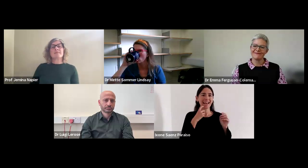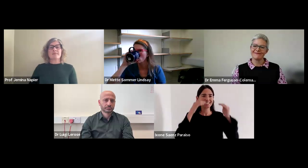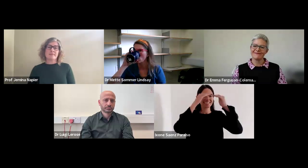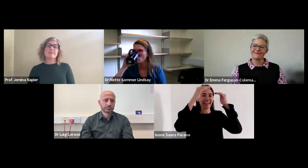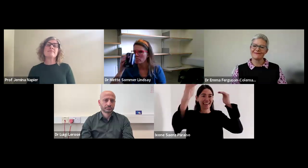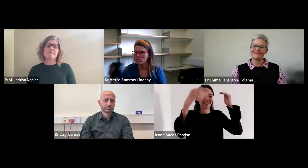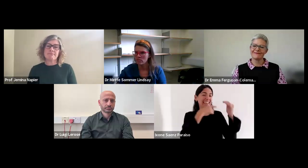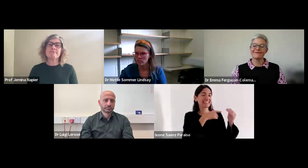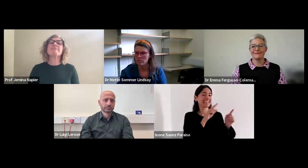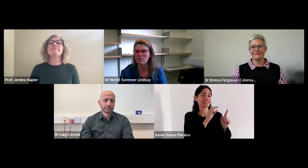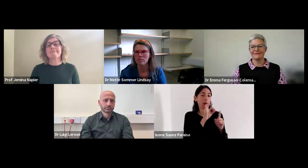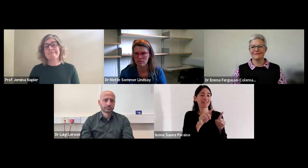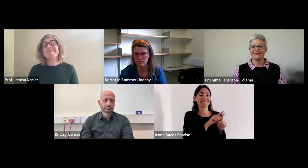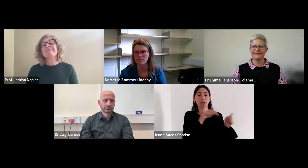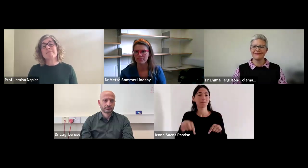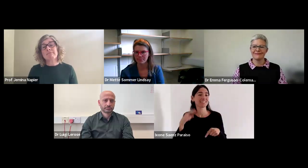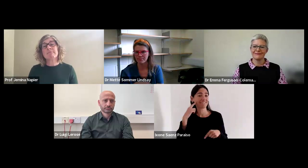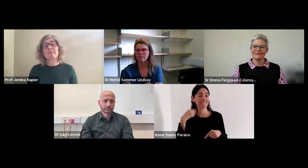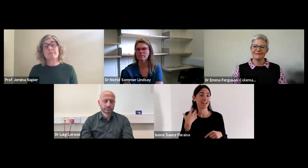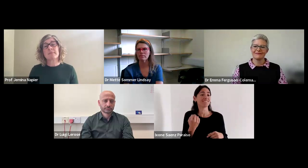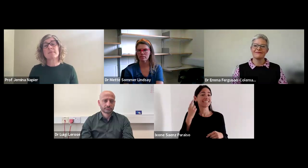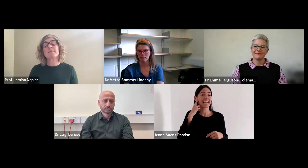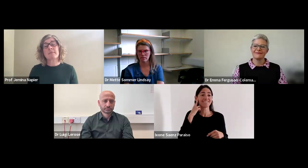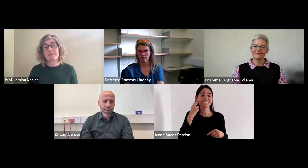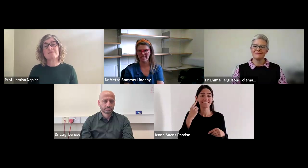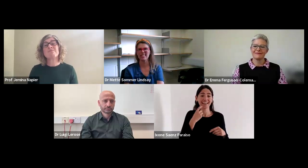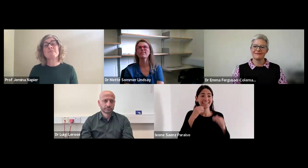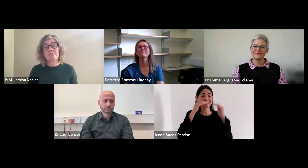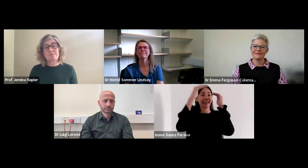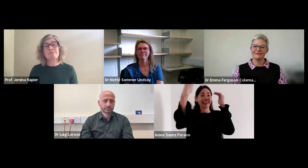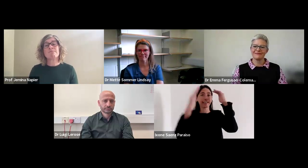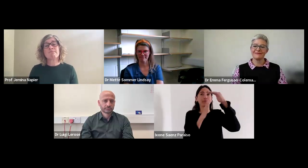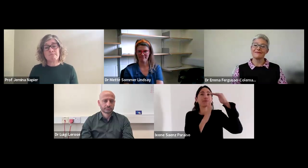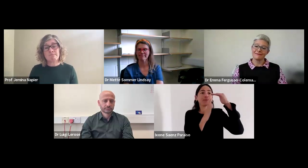we don't have the same opportunities. I think there is a glass ceiling -- the same glass